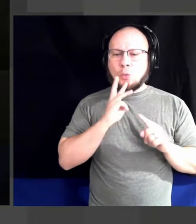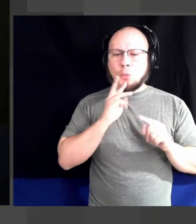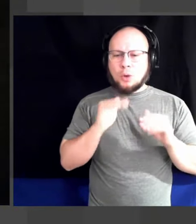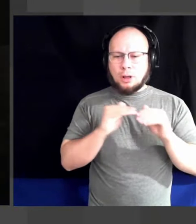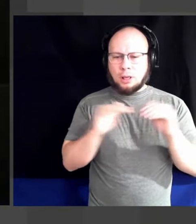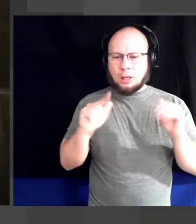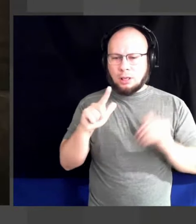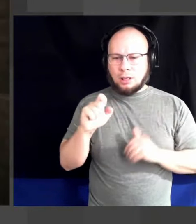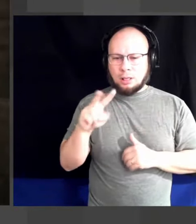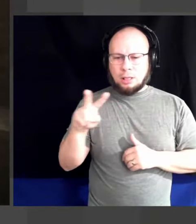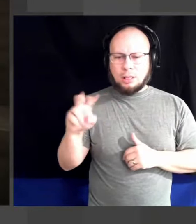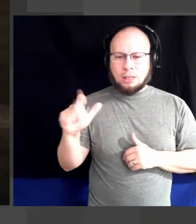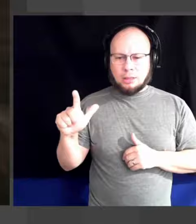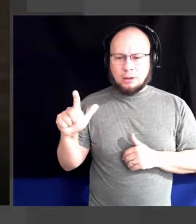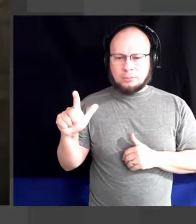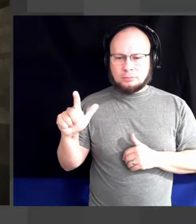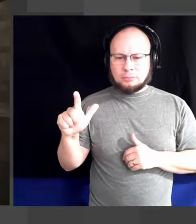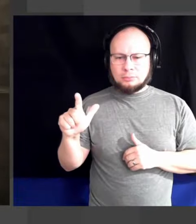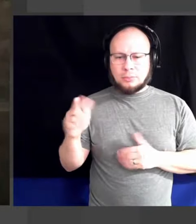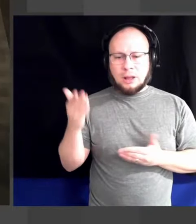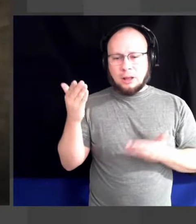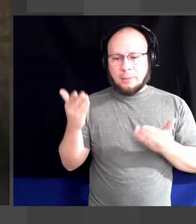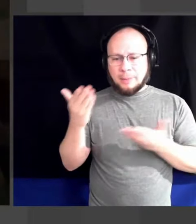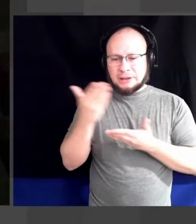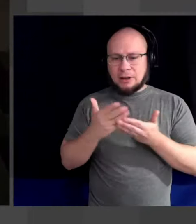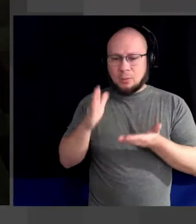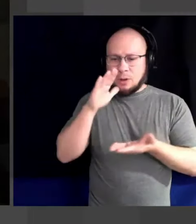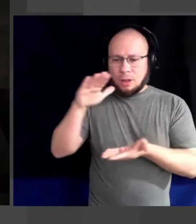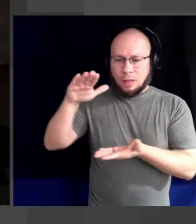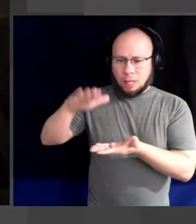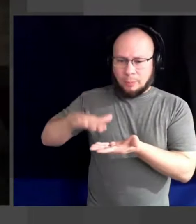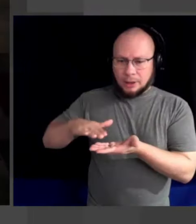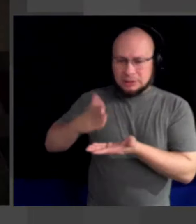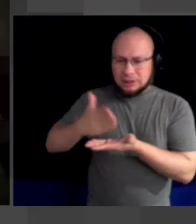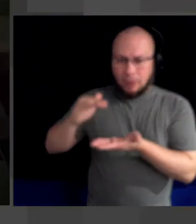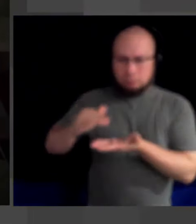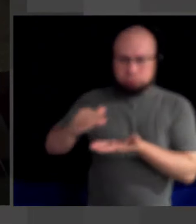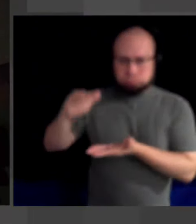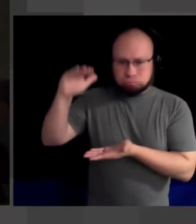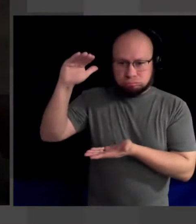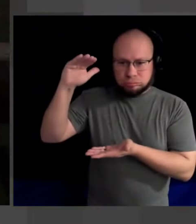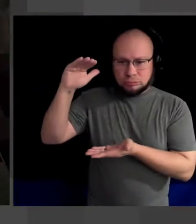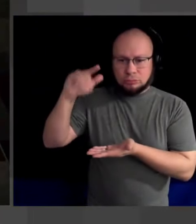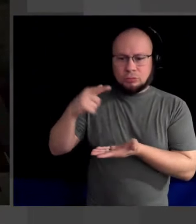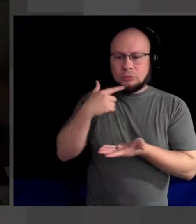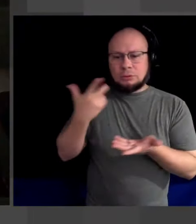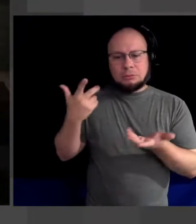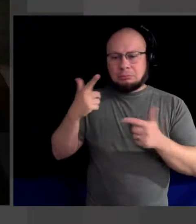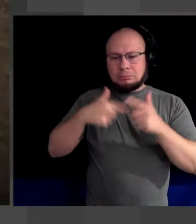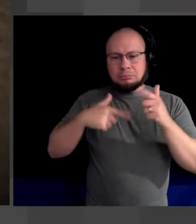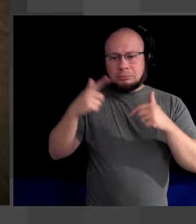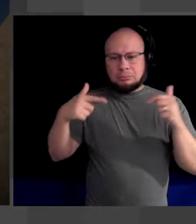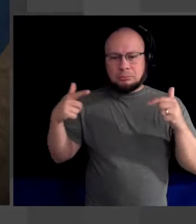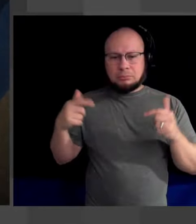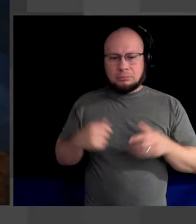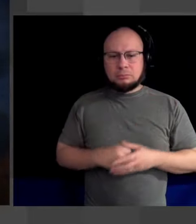WE CALL LOCAL WATER LEVELS SO IN